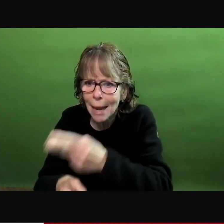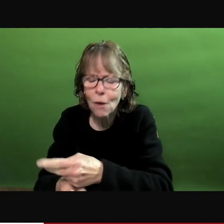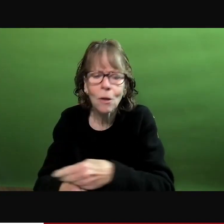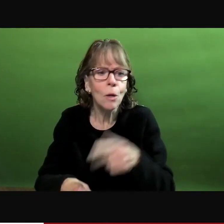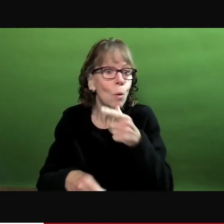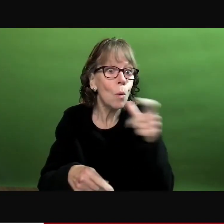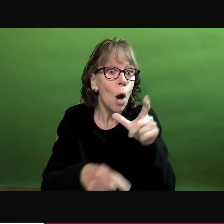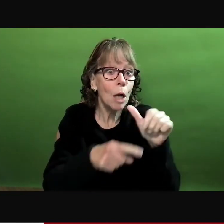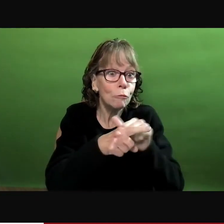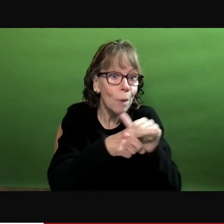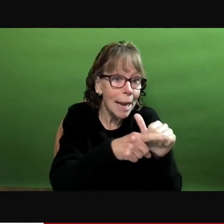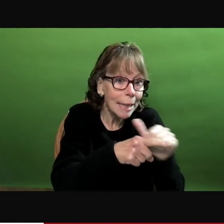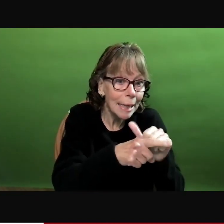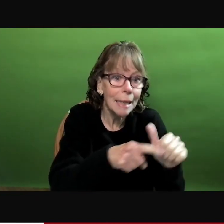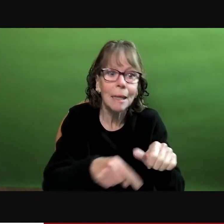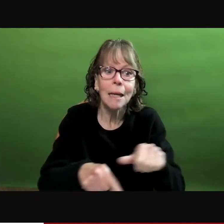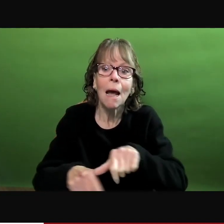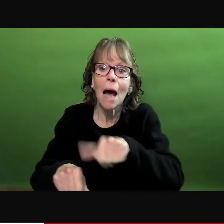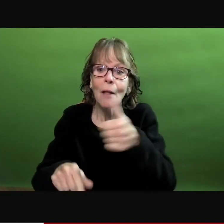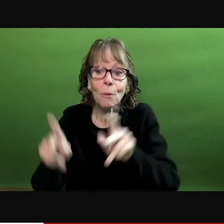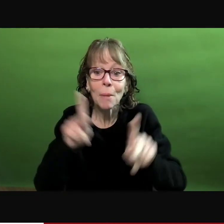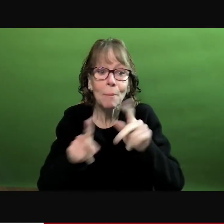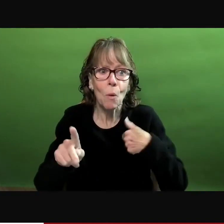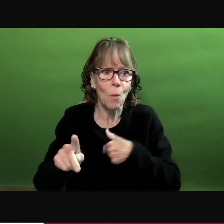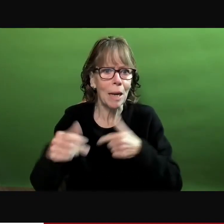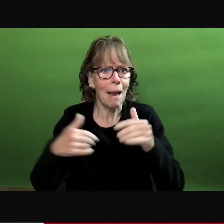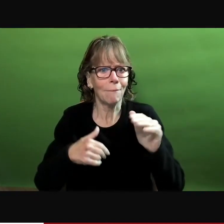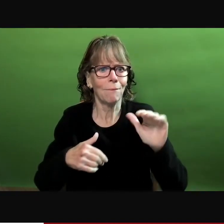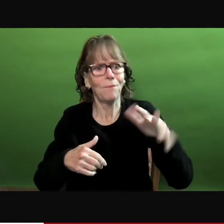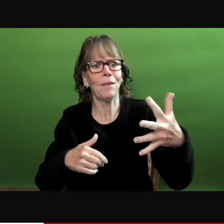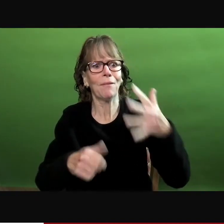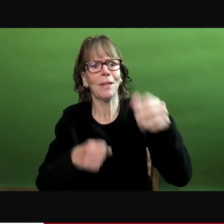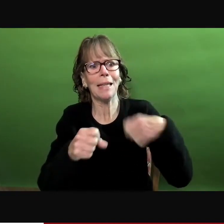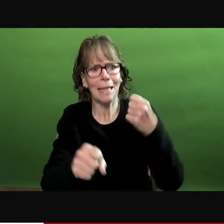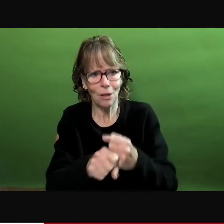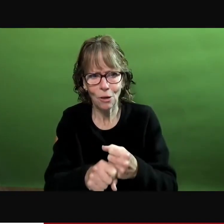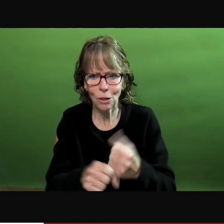year of hosting this conference, we are very excited for all of you to be here with us today.